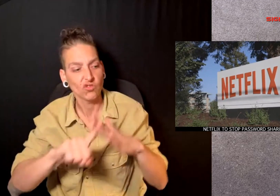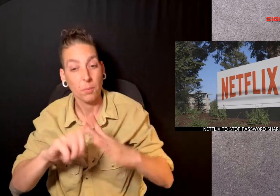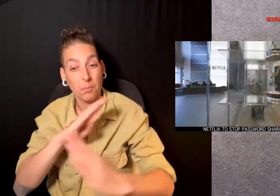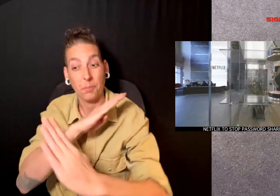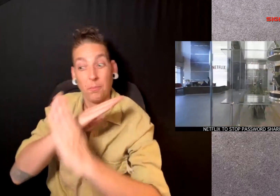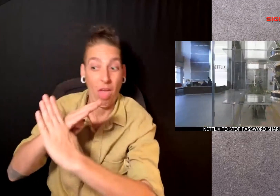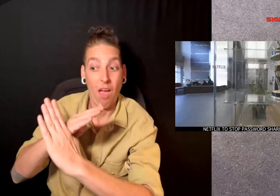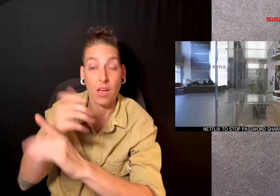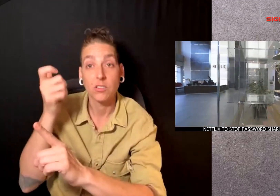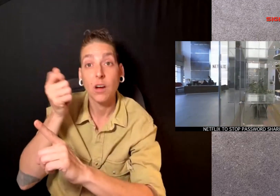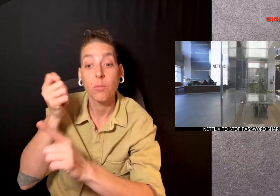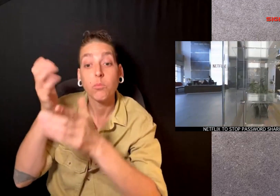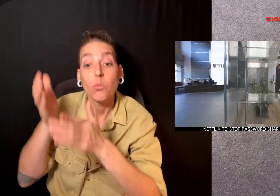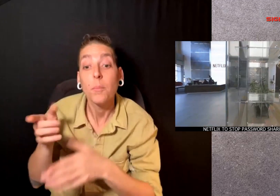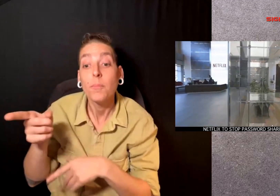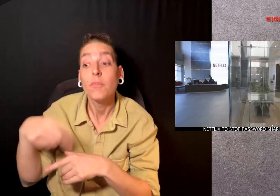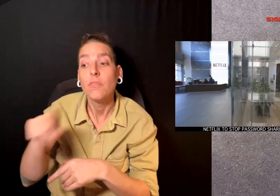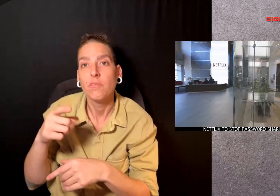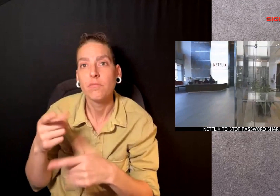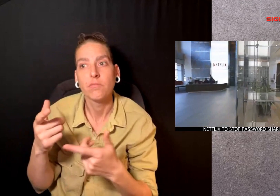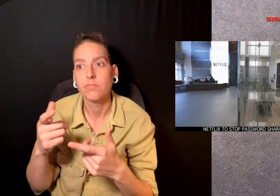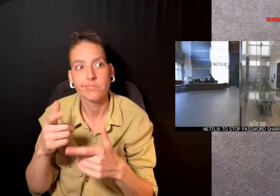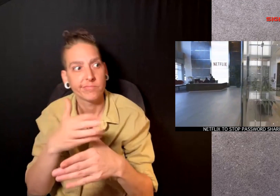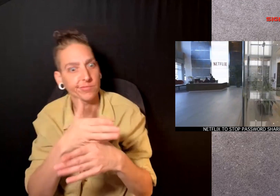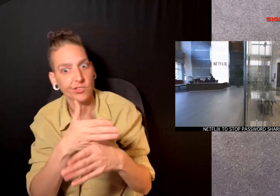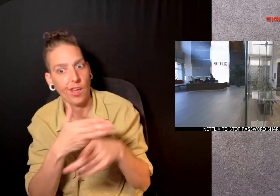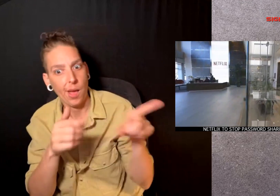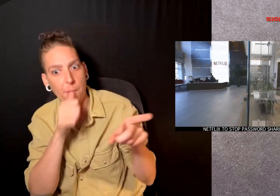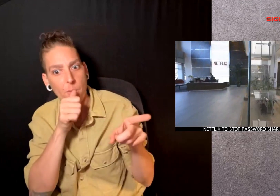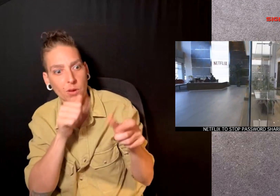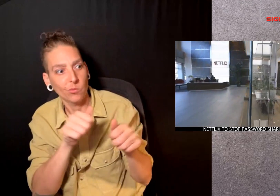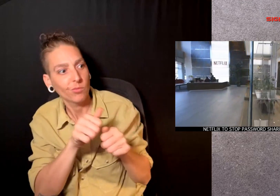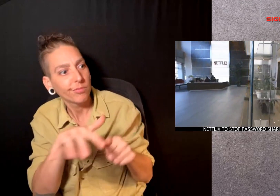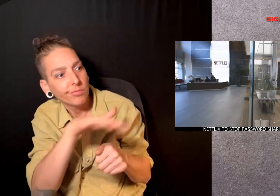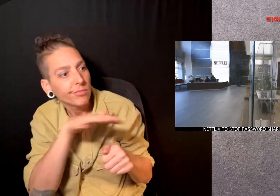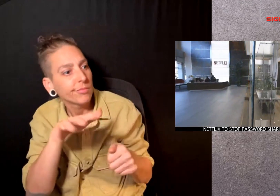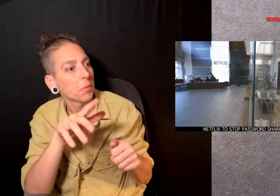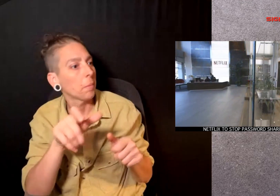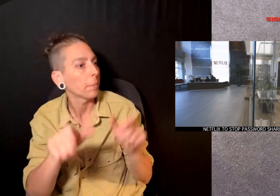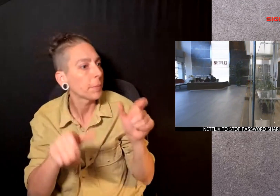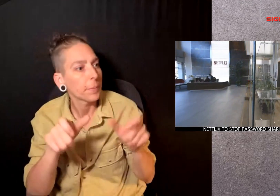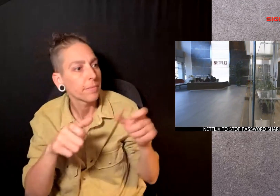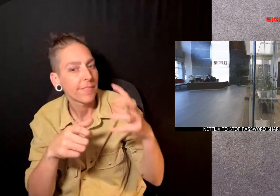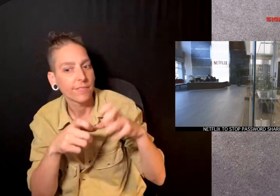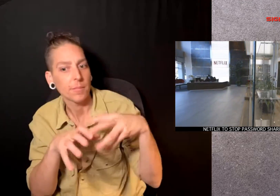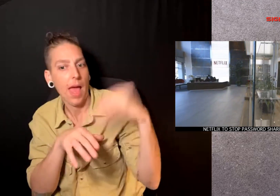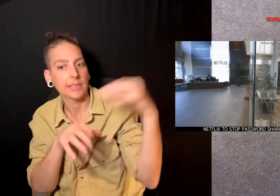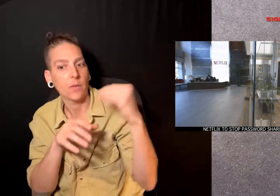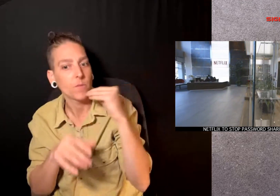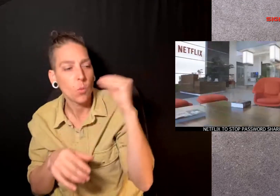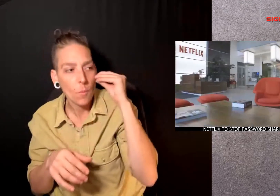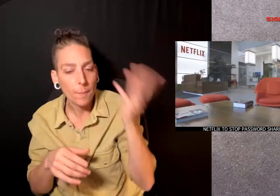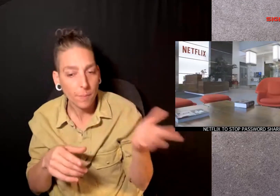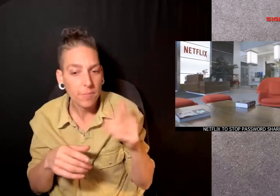official say it will start blocking subscribers from sharing passwords with people outside their